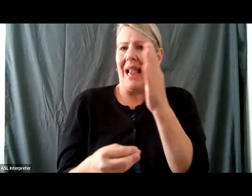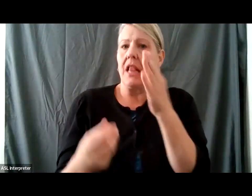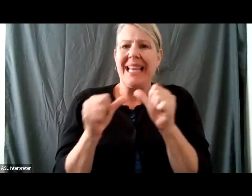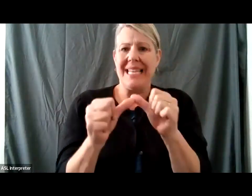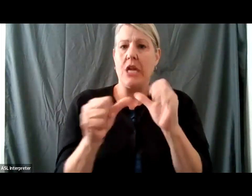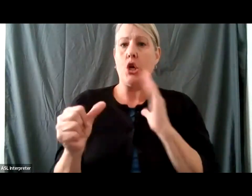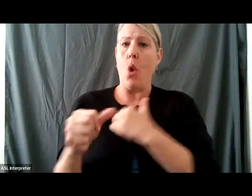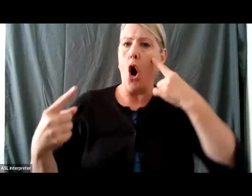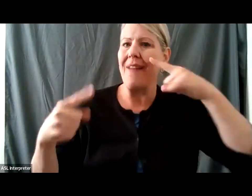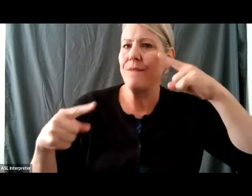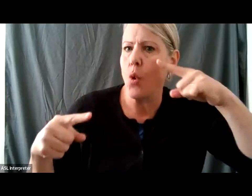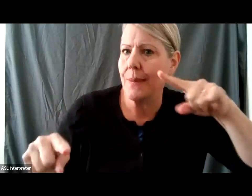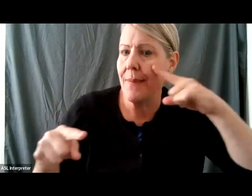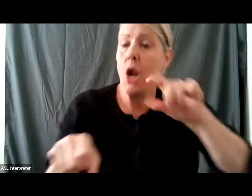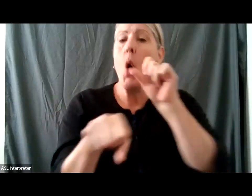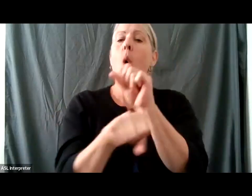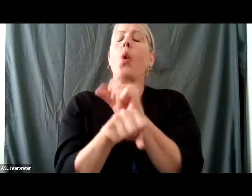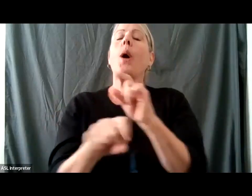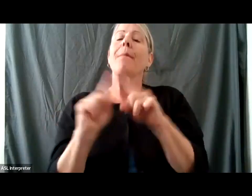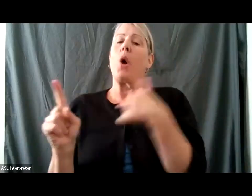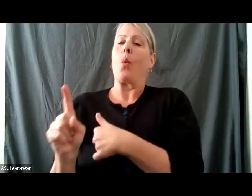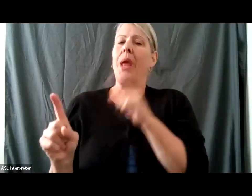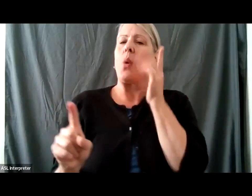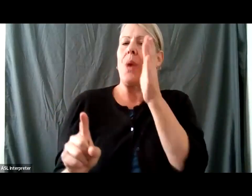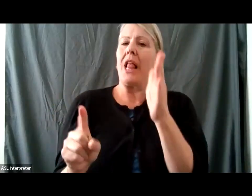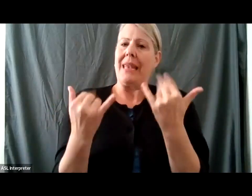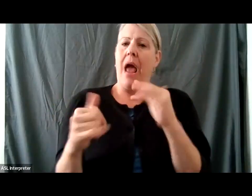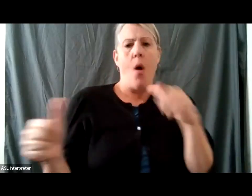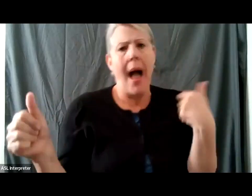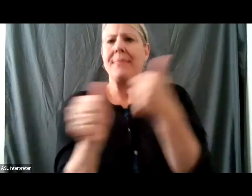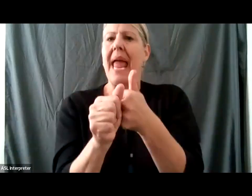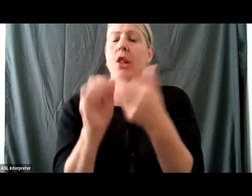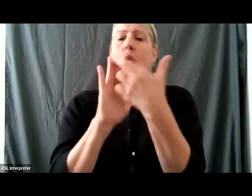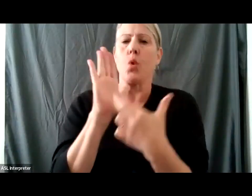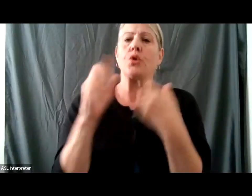But at the same time, we're proposing to update these regulations to make them even more consistent